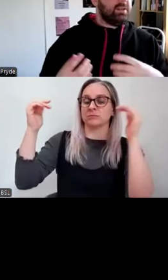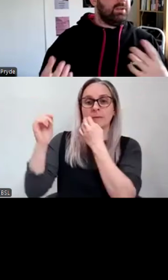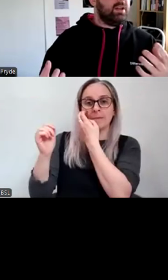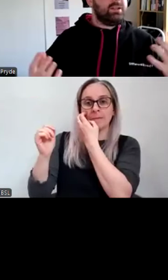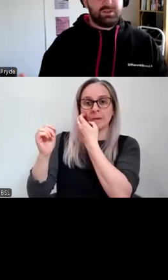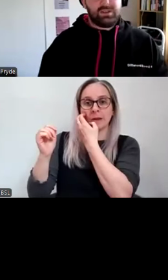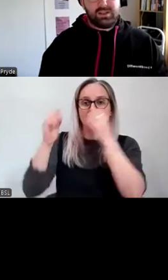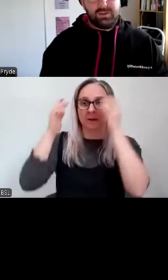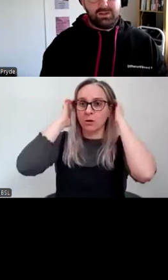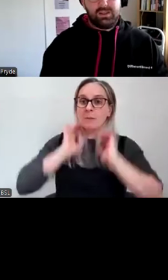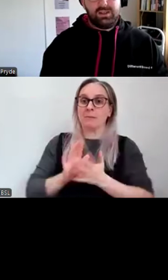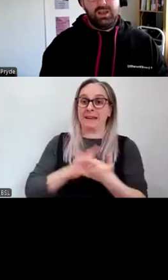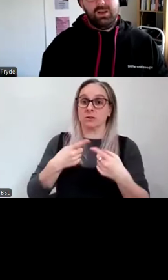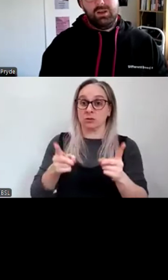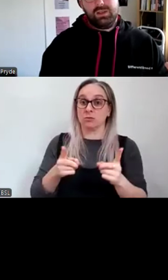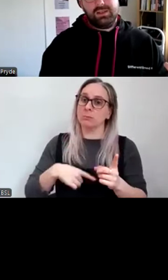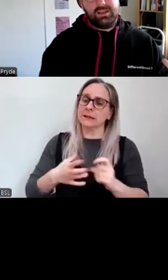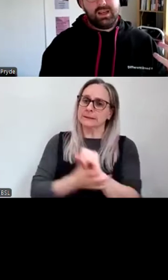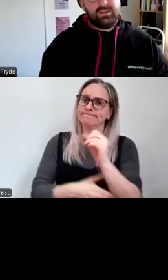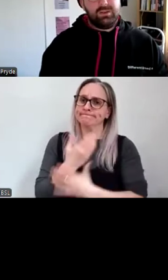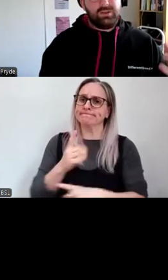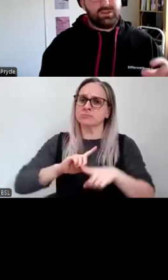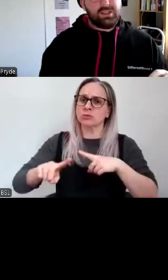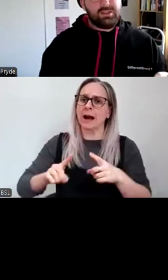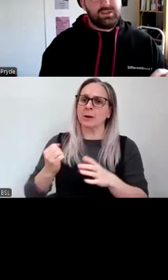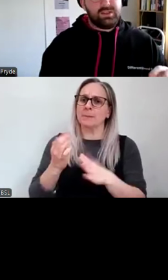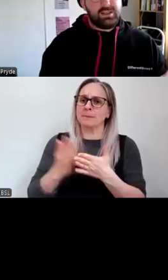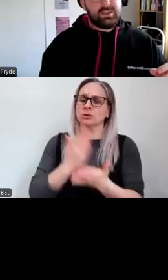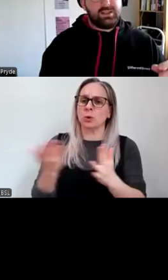has been applied towards accessibility. We can see exactly what contrast issues exist,